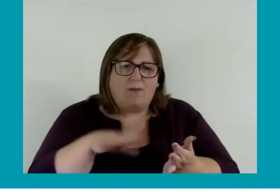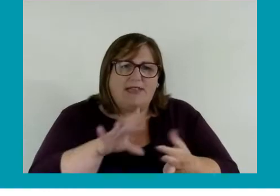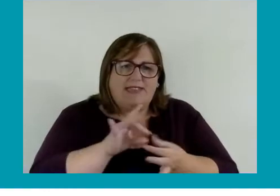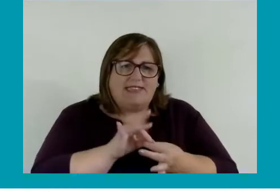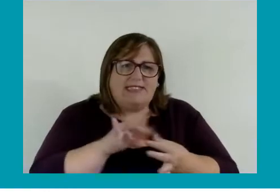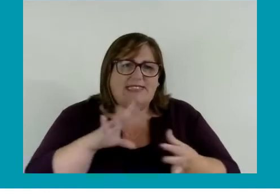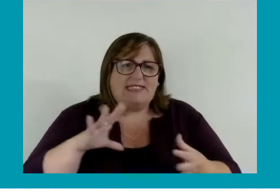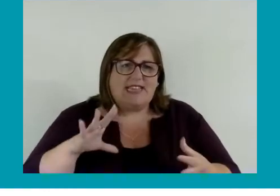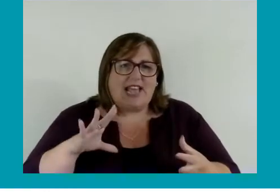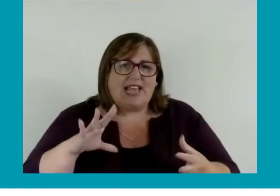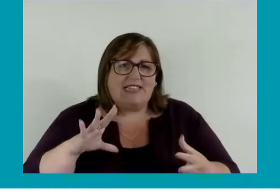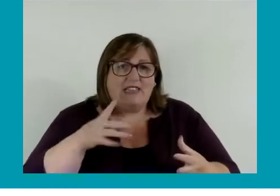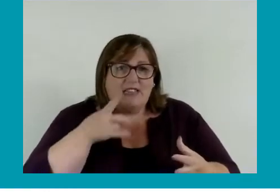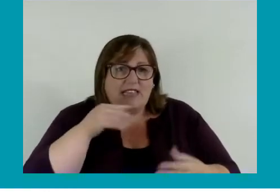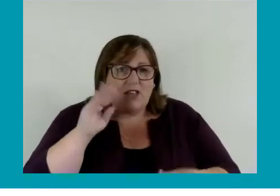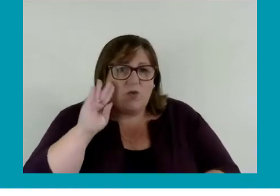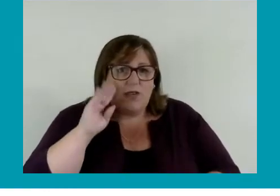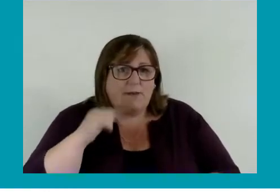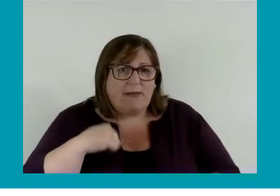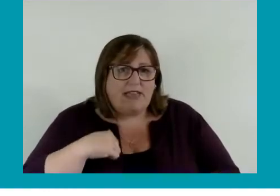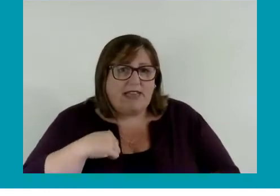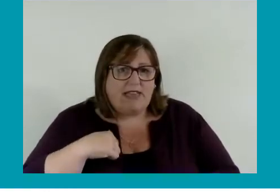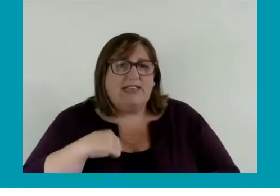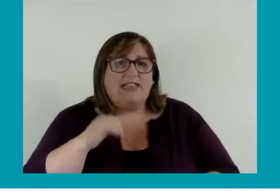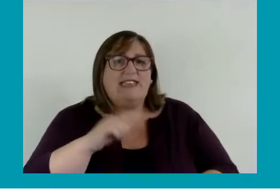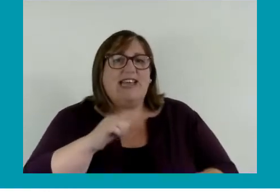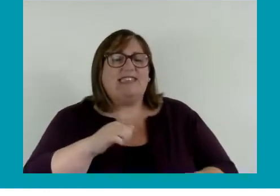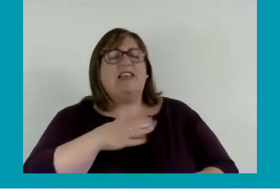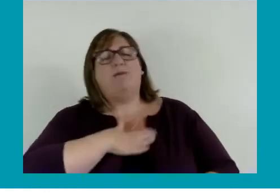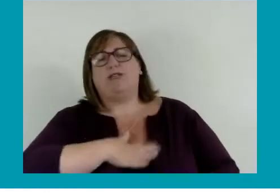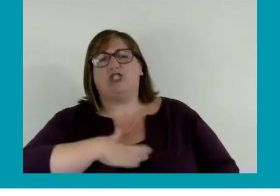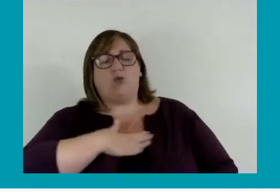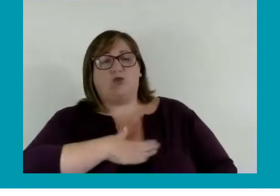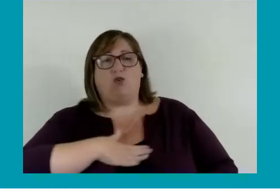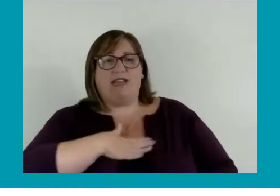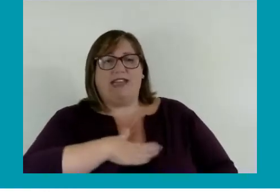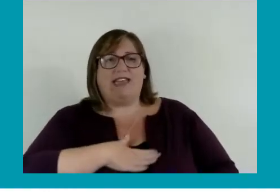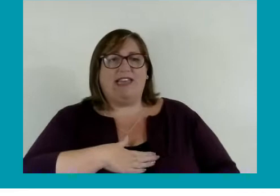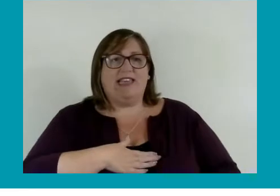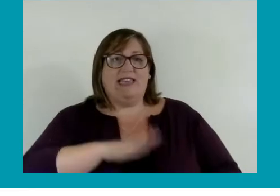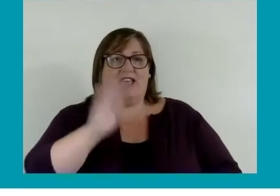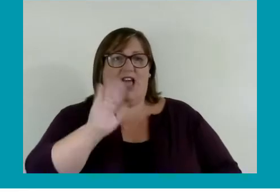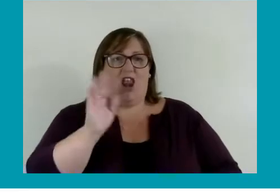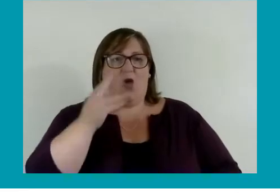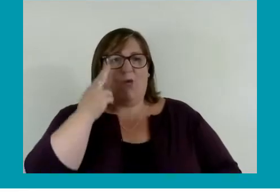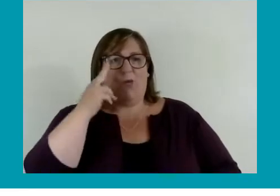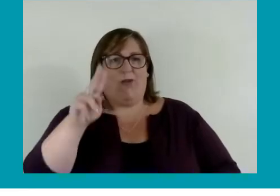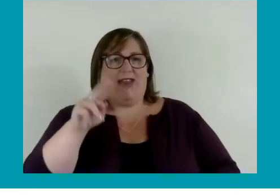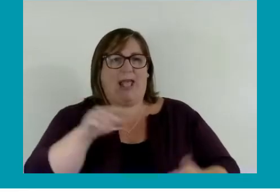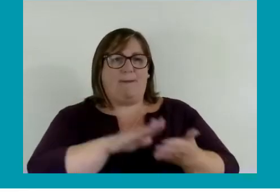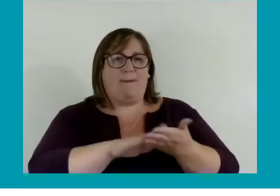are you still there oh no i'm here i'm so sorry everybody um yes hello i'm helen i am